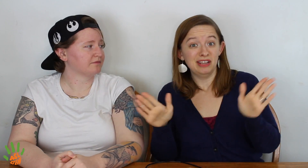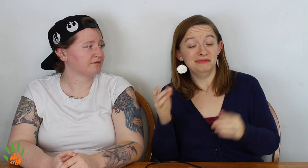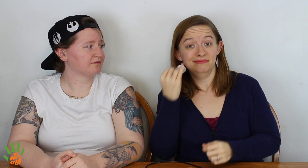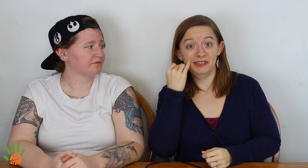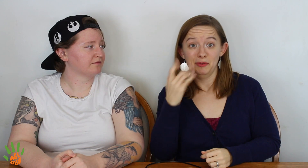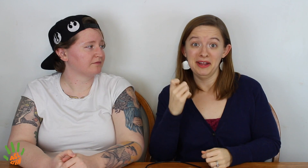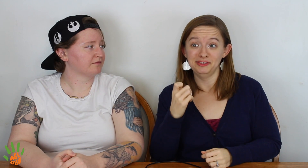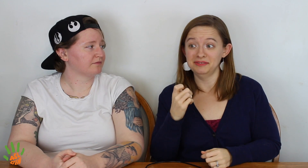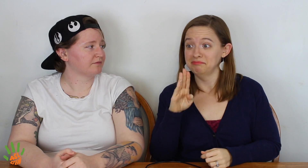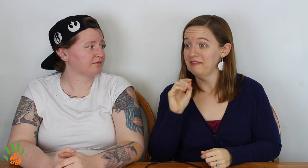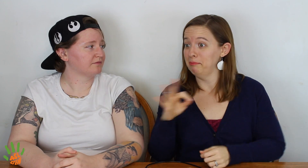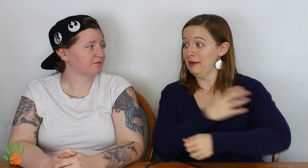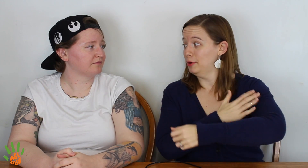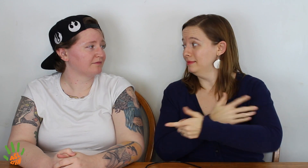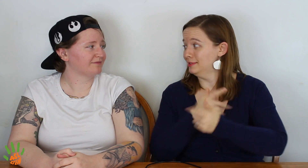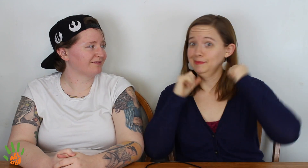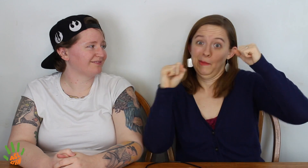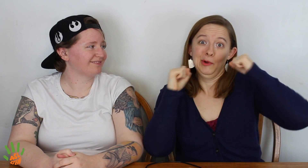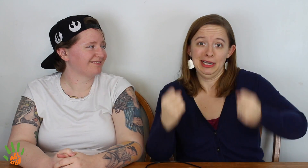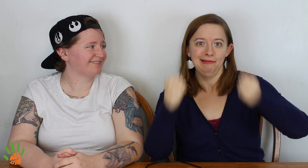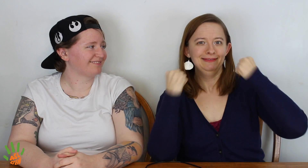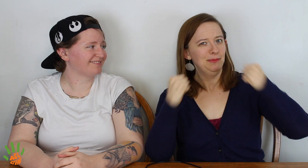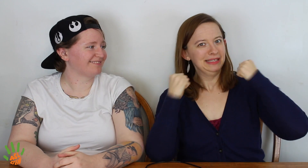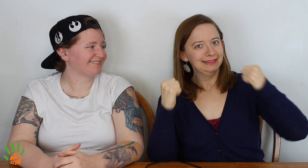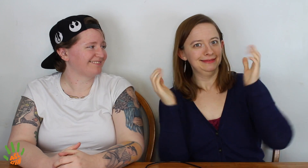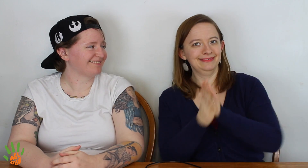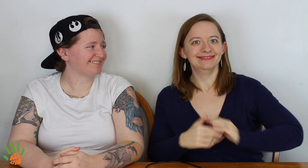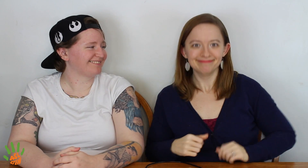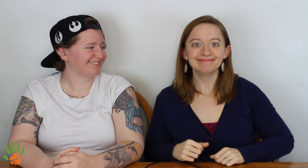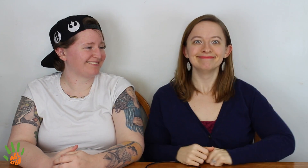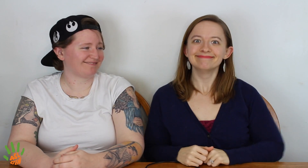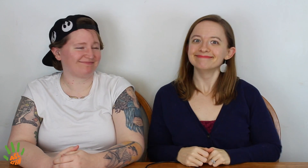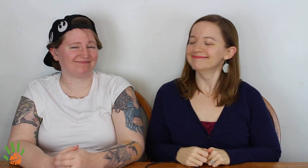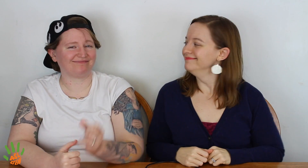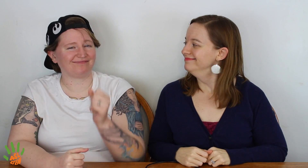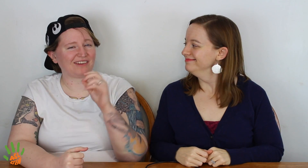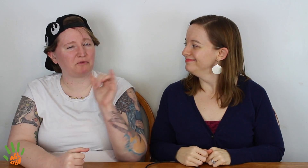But in general, just buff up your arms. Work out a little. Lift some weights!